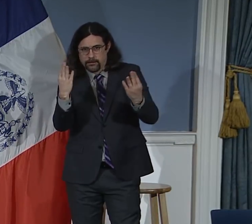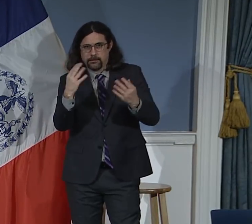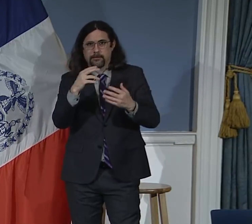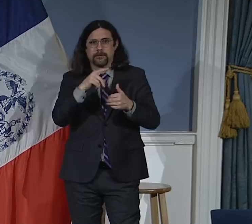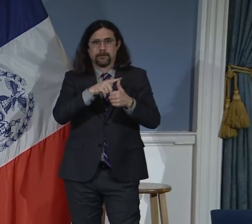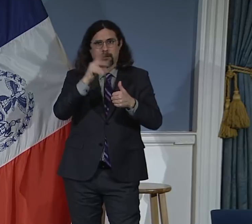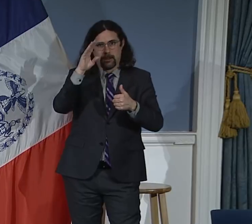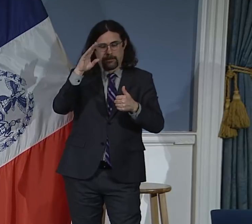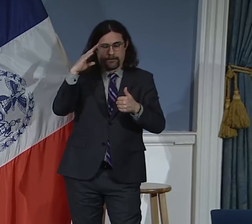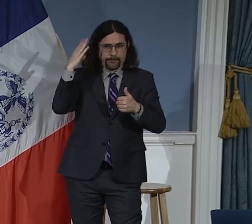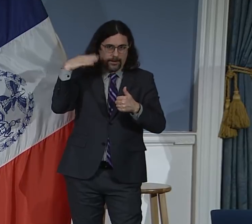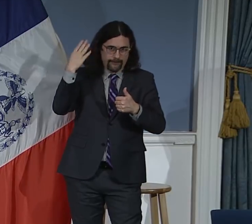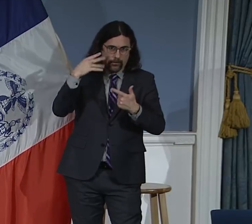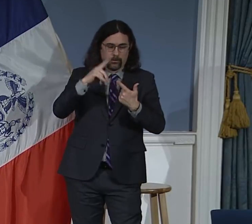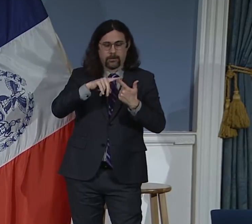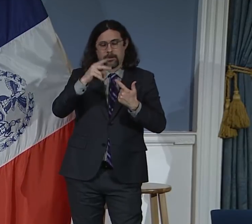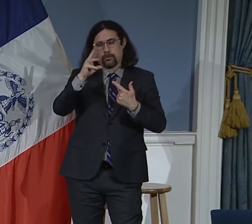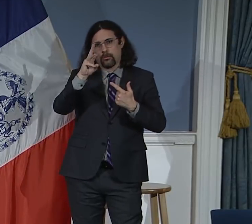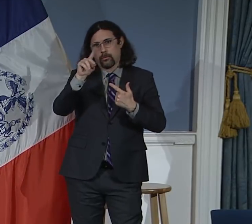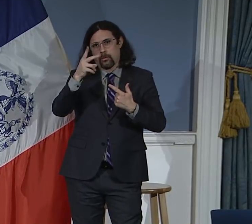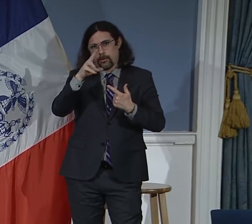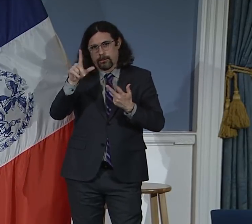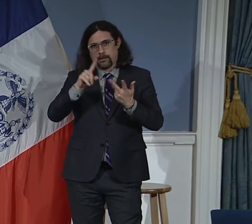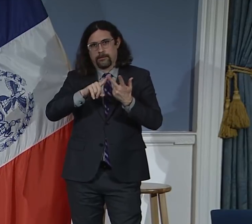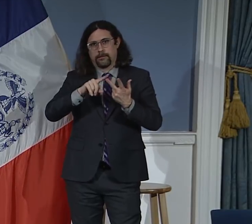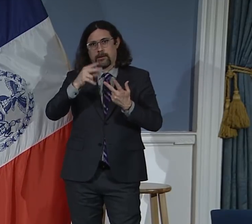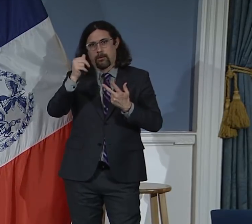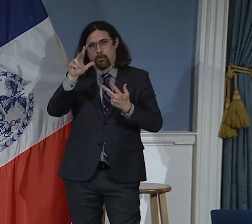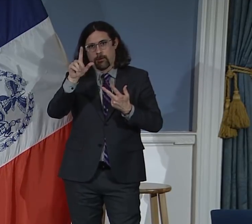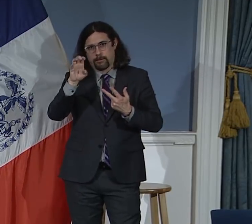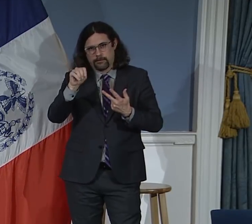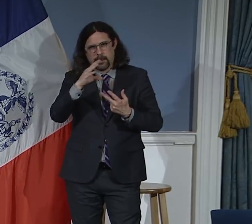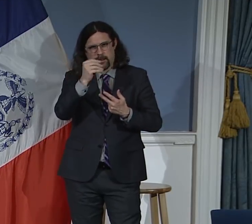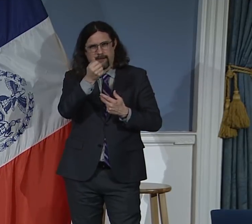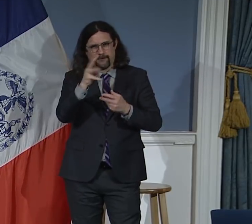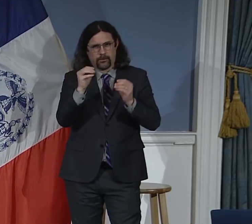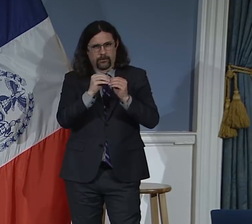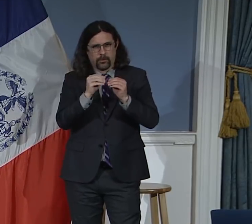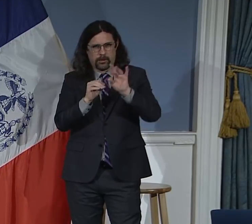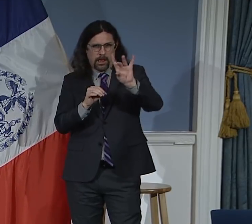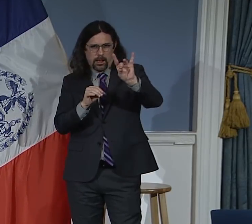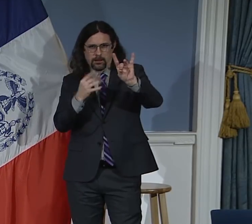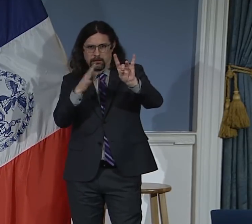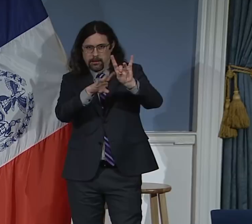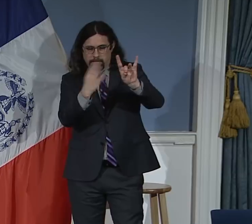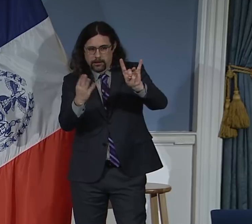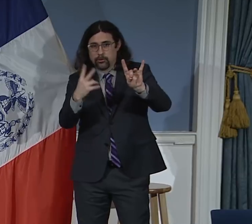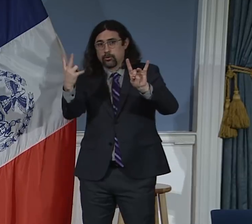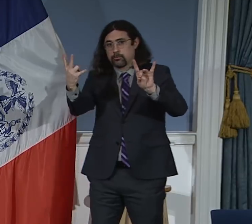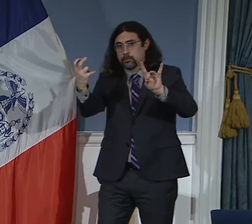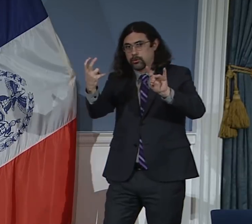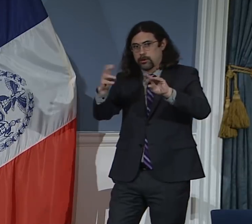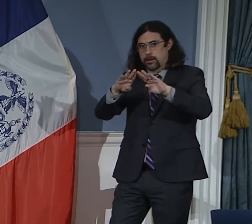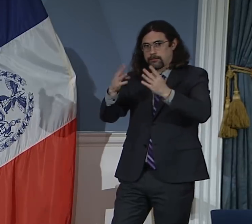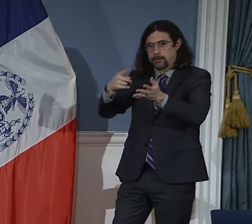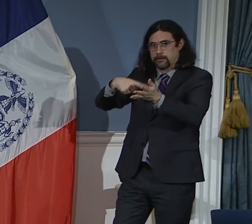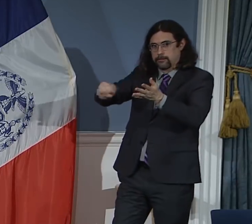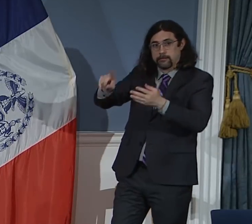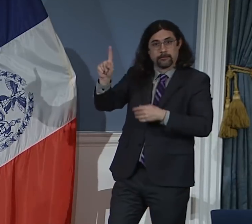JACOBY, KINGS COUNY,T LINCOLN, WOODHALL, EEQUNS HOSPITAL. TWO MORE OPEN NEXT WEEK, CONEY ISLAND AND